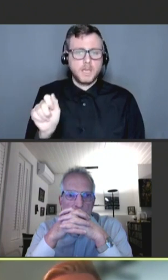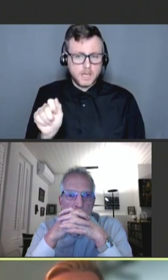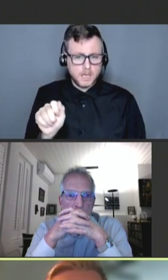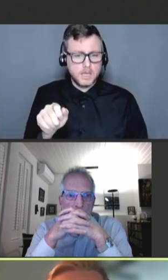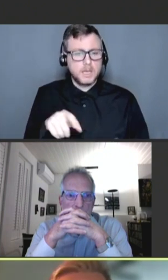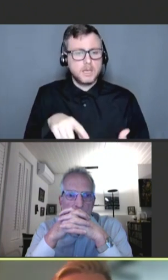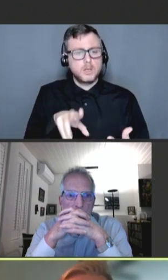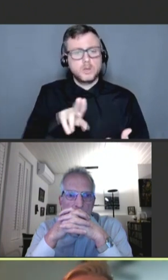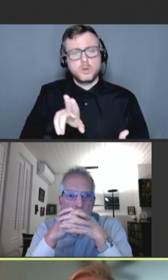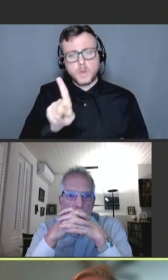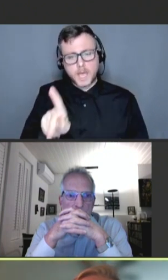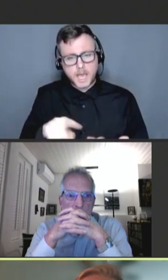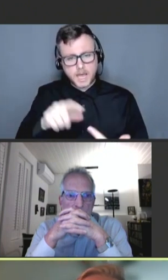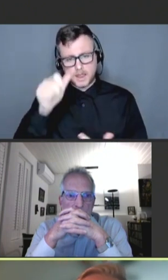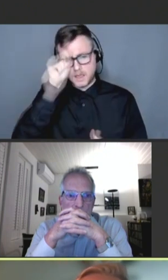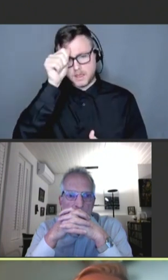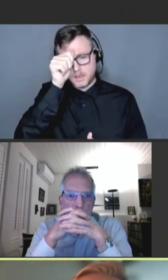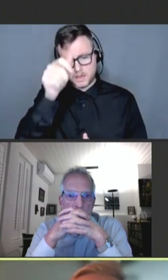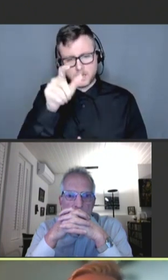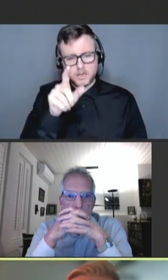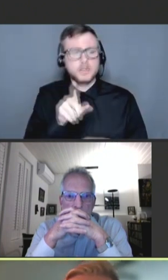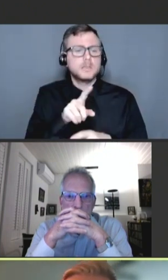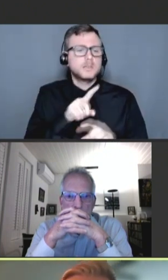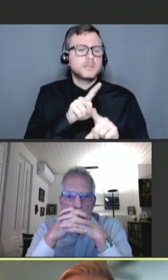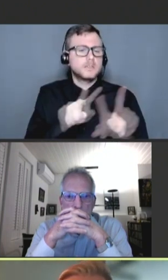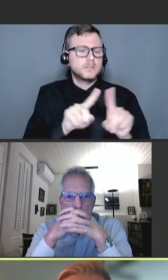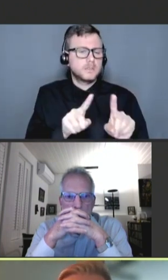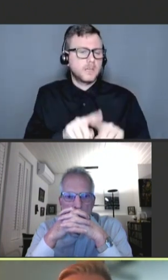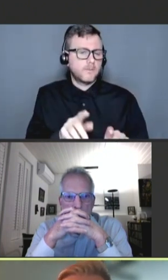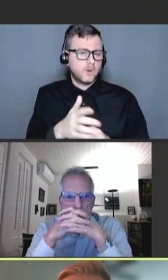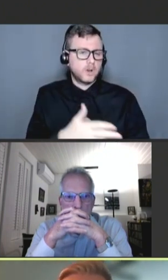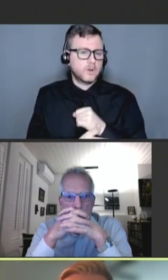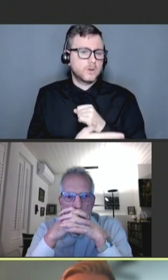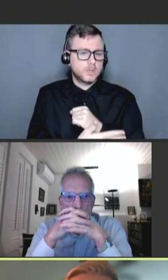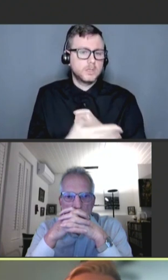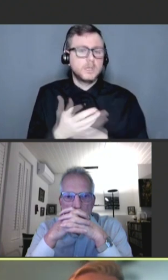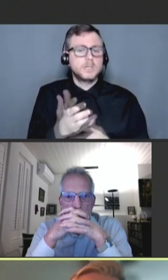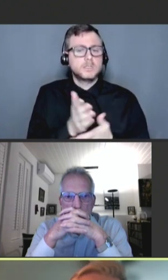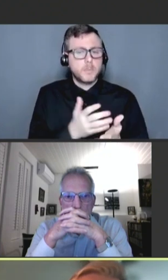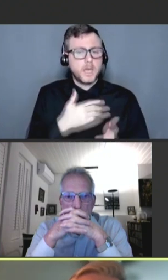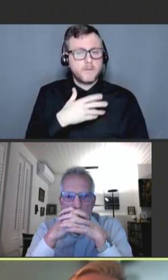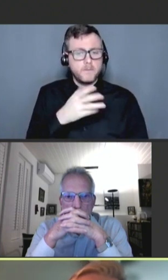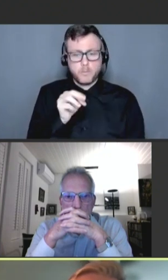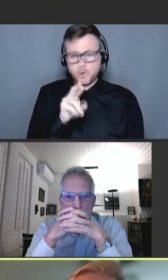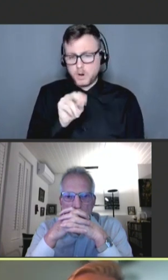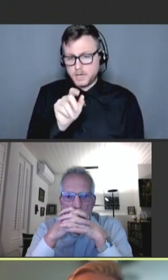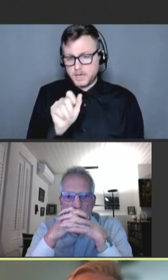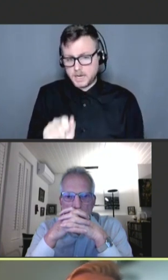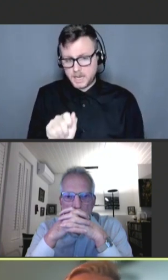and India. Five studies provided data on MRNA in vector vaccination from participants, while the